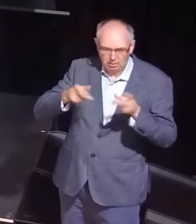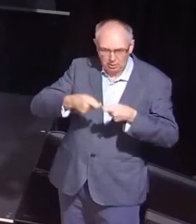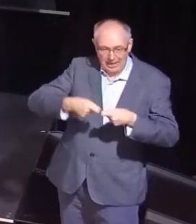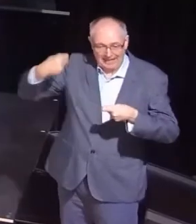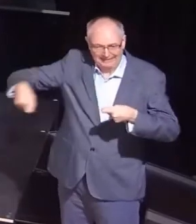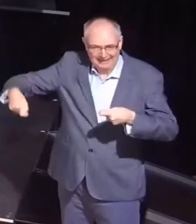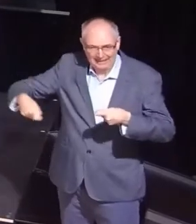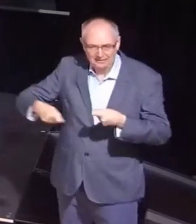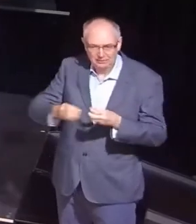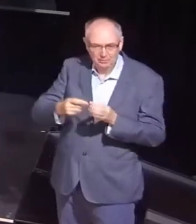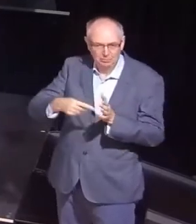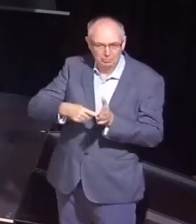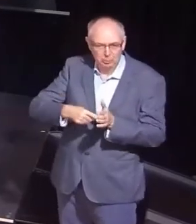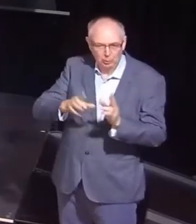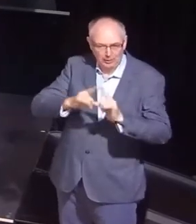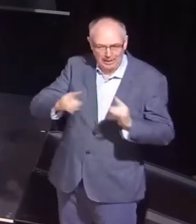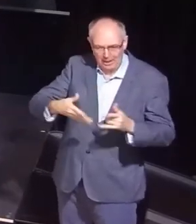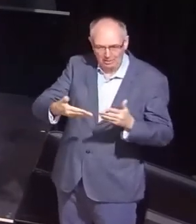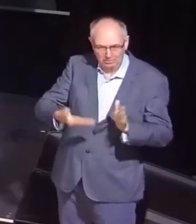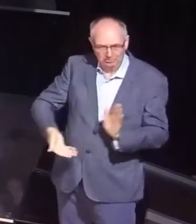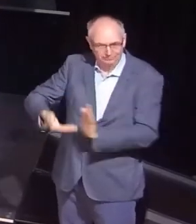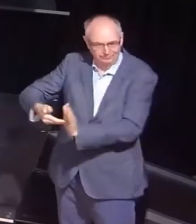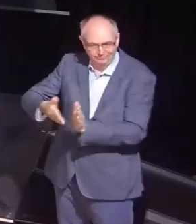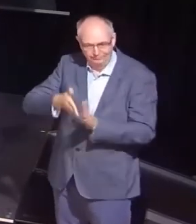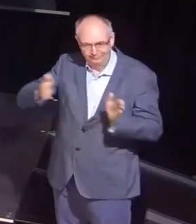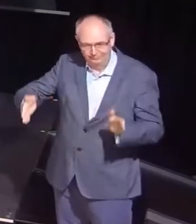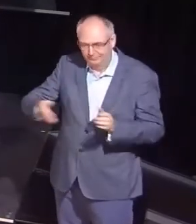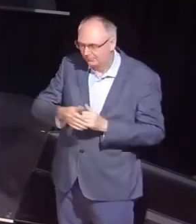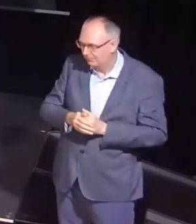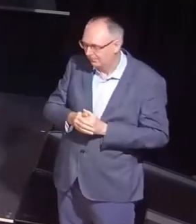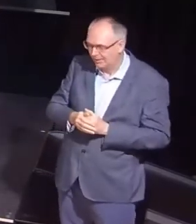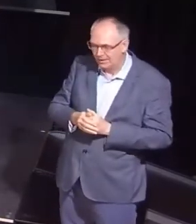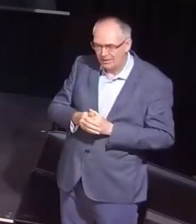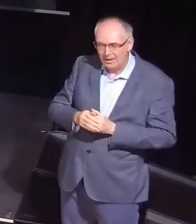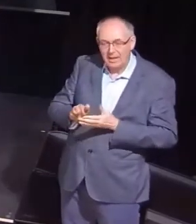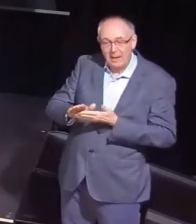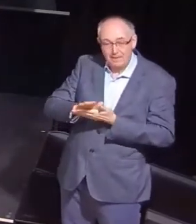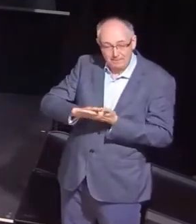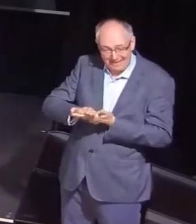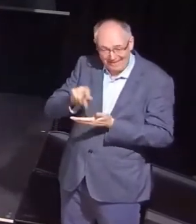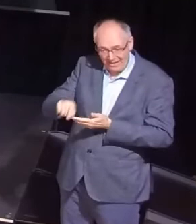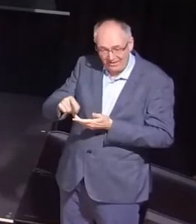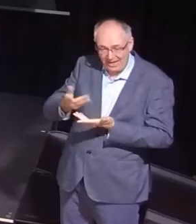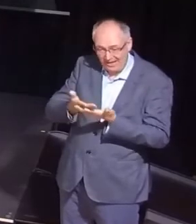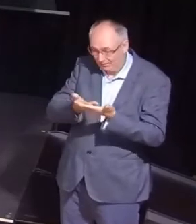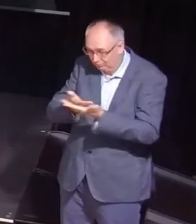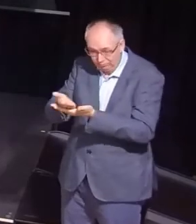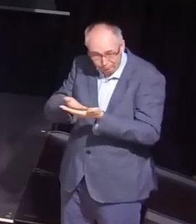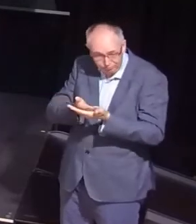And this was a desire to build a set of talks that were not only empathy-building,